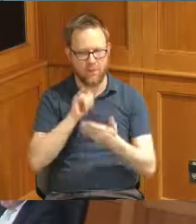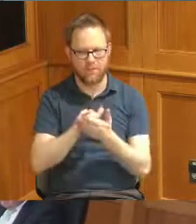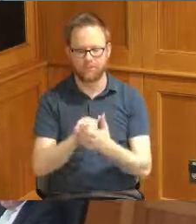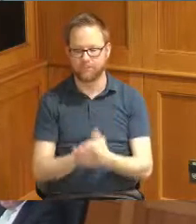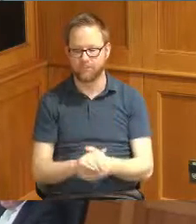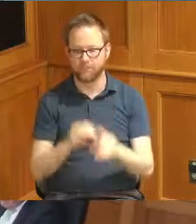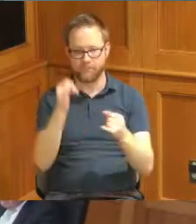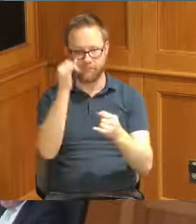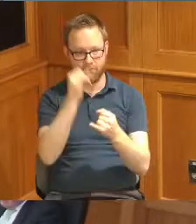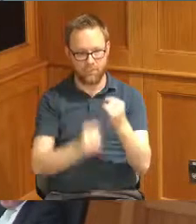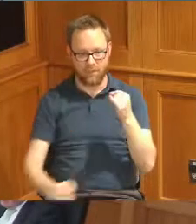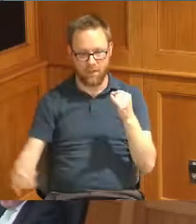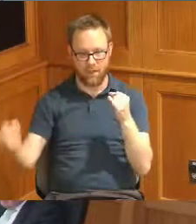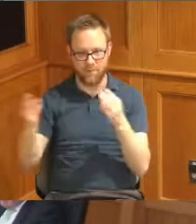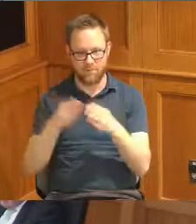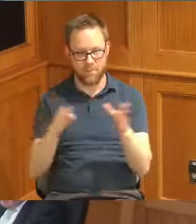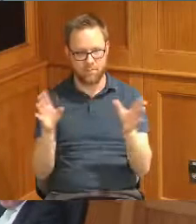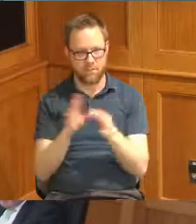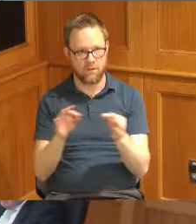our last public comment William Jackson